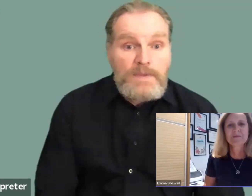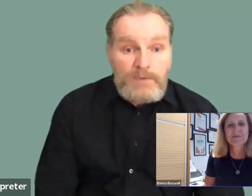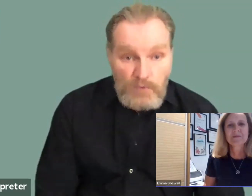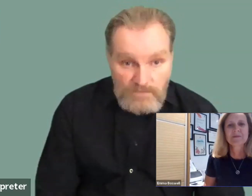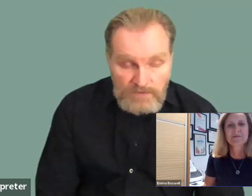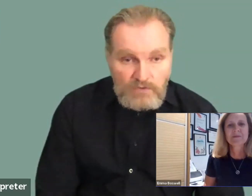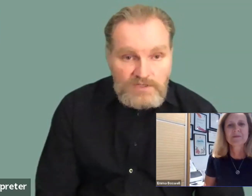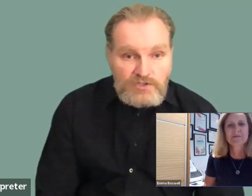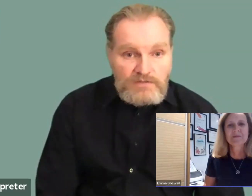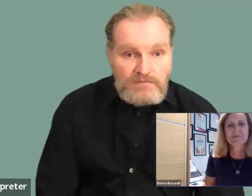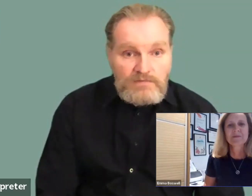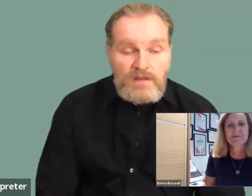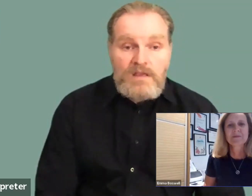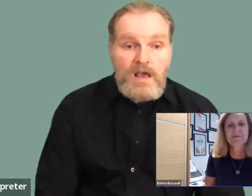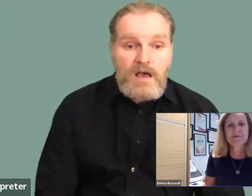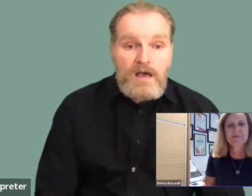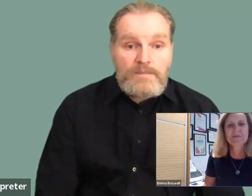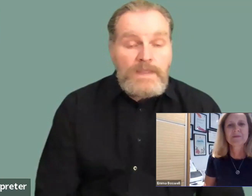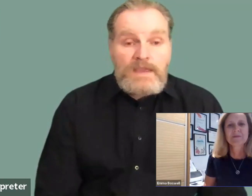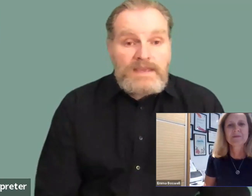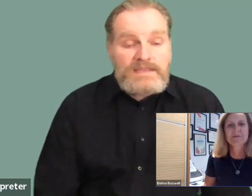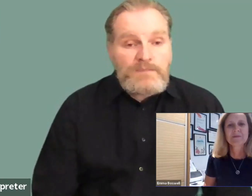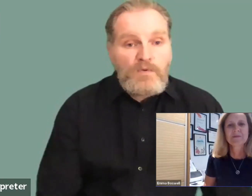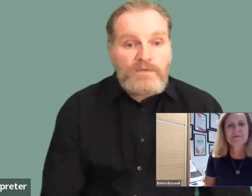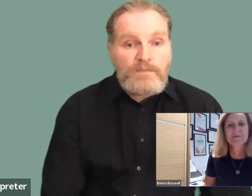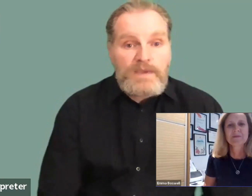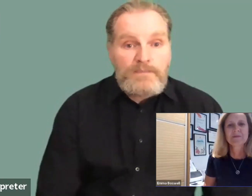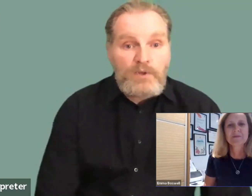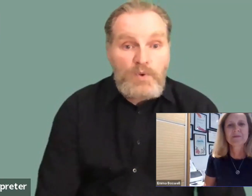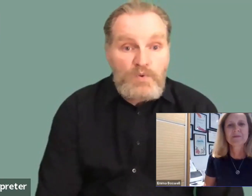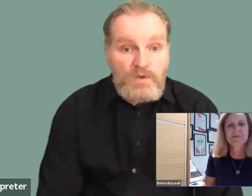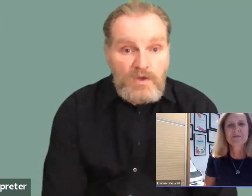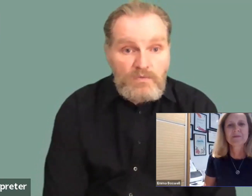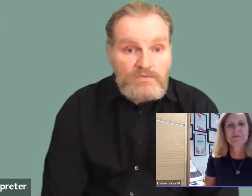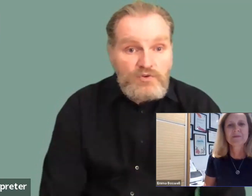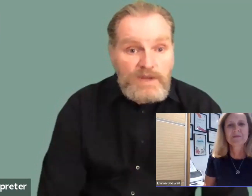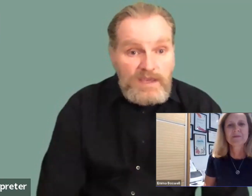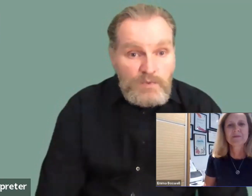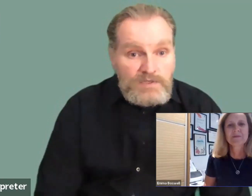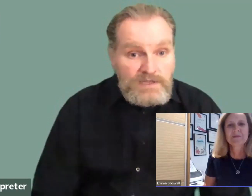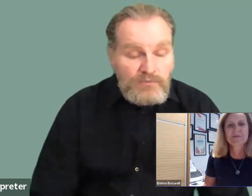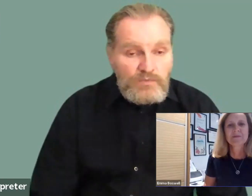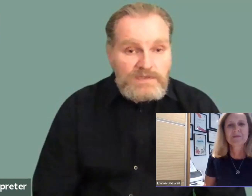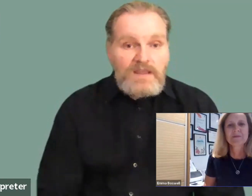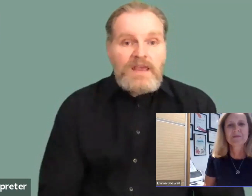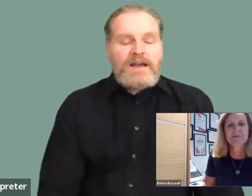people who've got the condition, getting support from people who you know, joining community groups